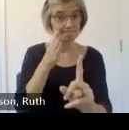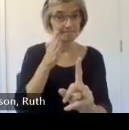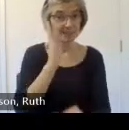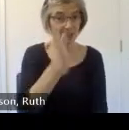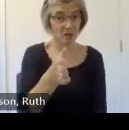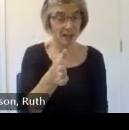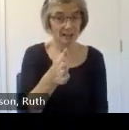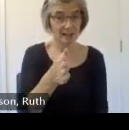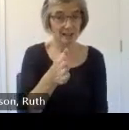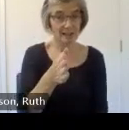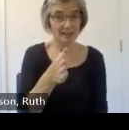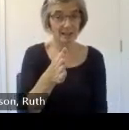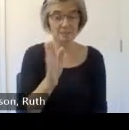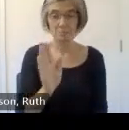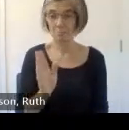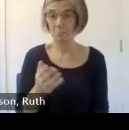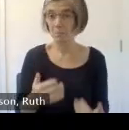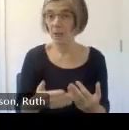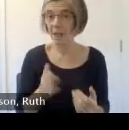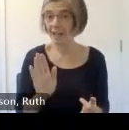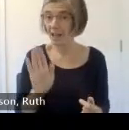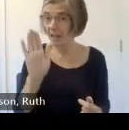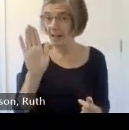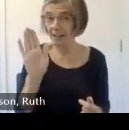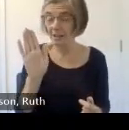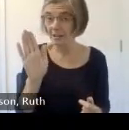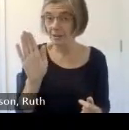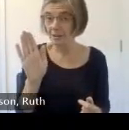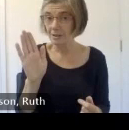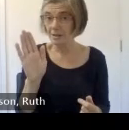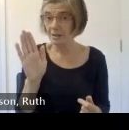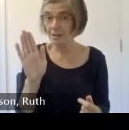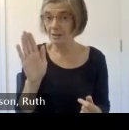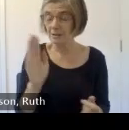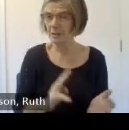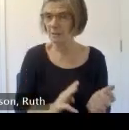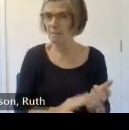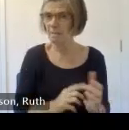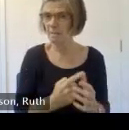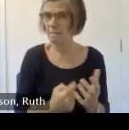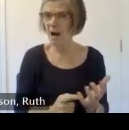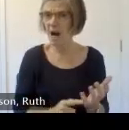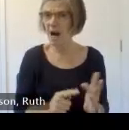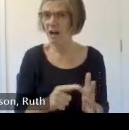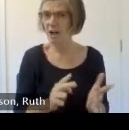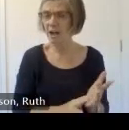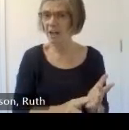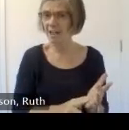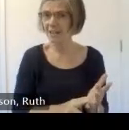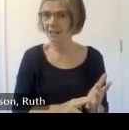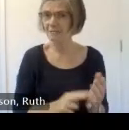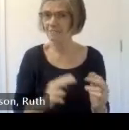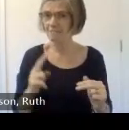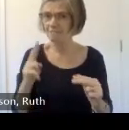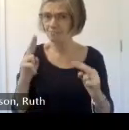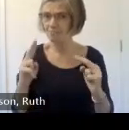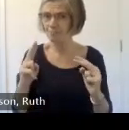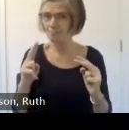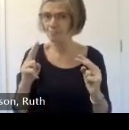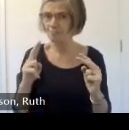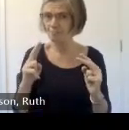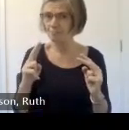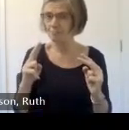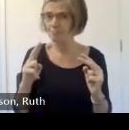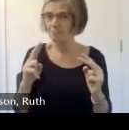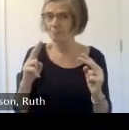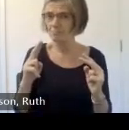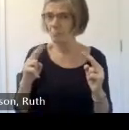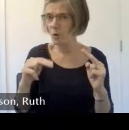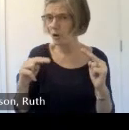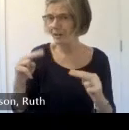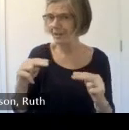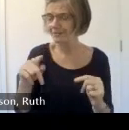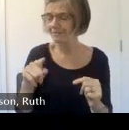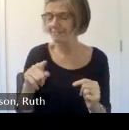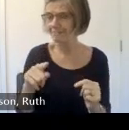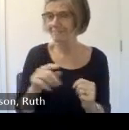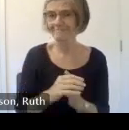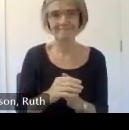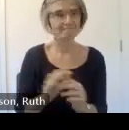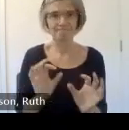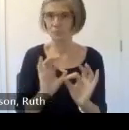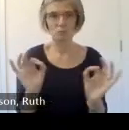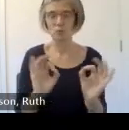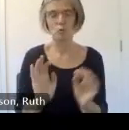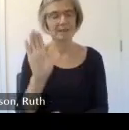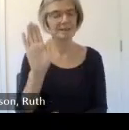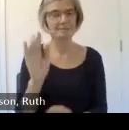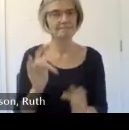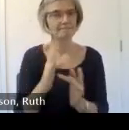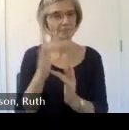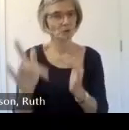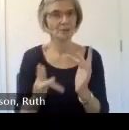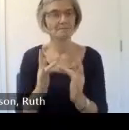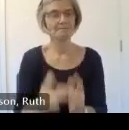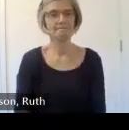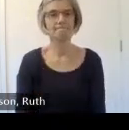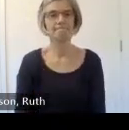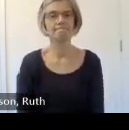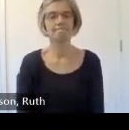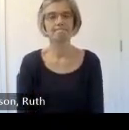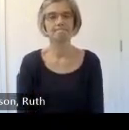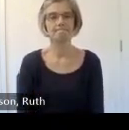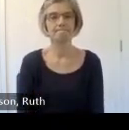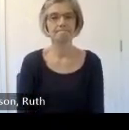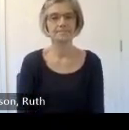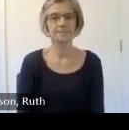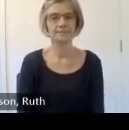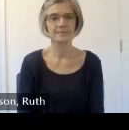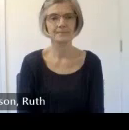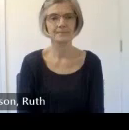hands going up any Martin Martin's our roing reporter Oh No Hands no hands oh bit there